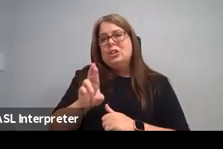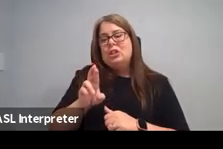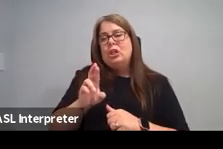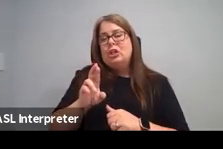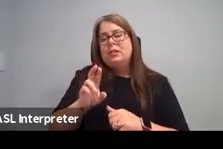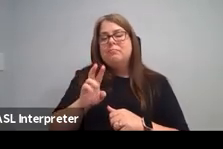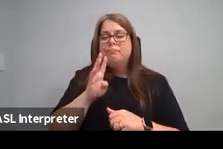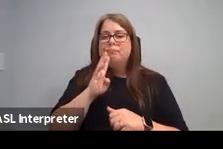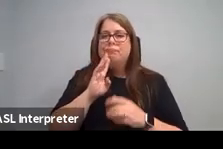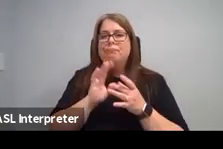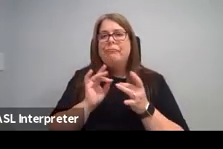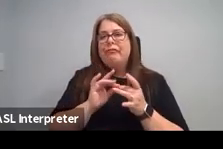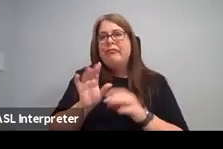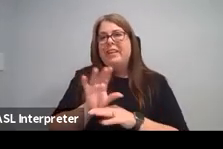Allison Frenzel : And jewels demonstration about is my favorite thing.